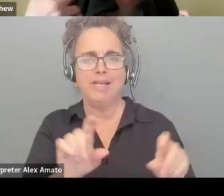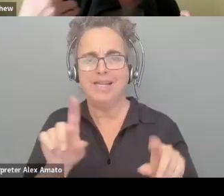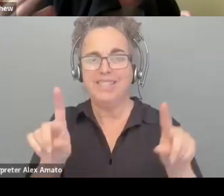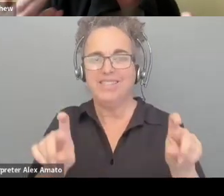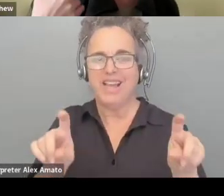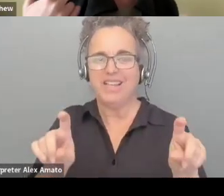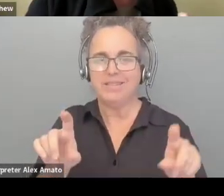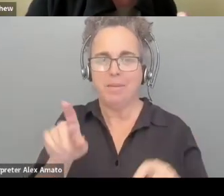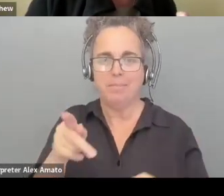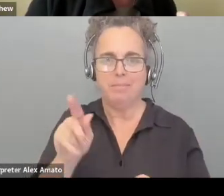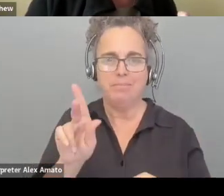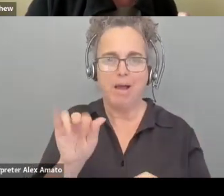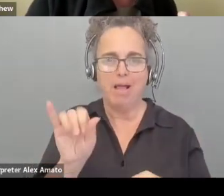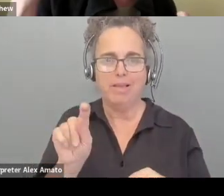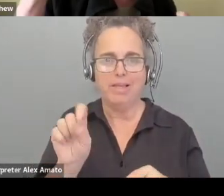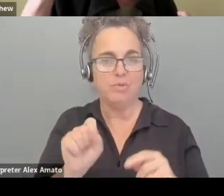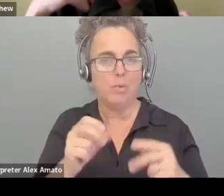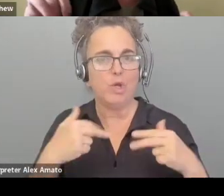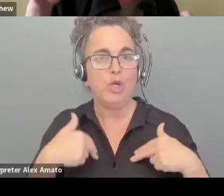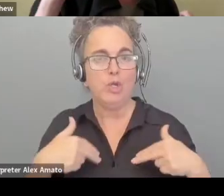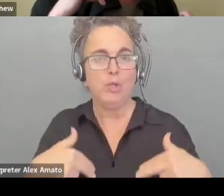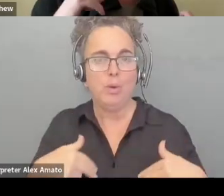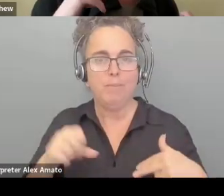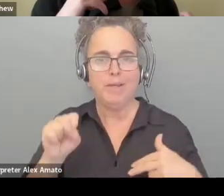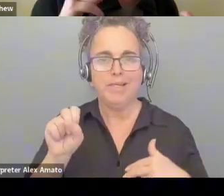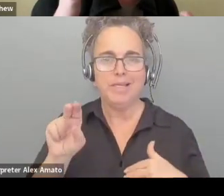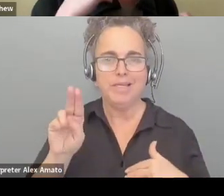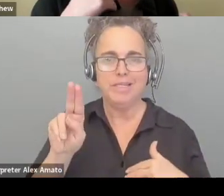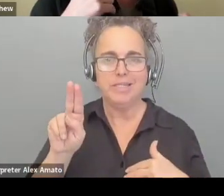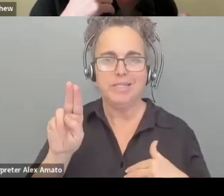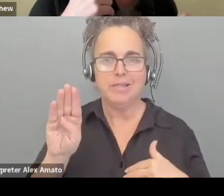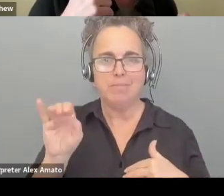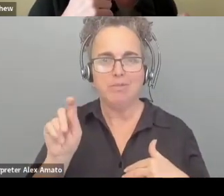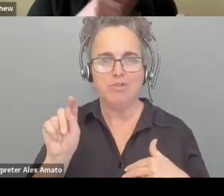to be researched upon rather than as engaged in this process.